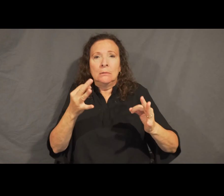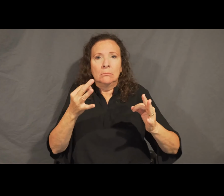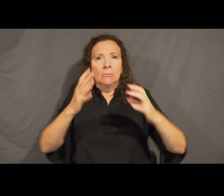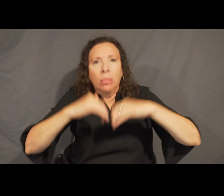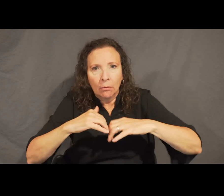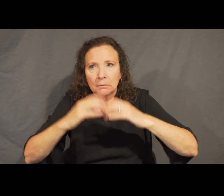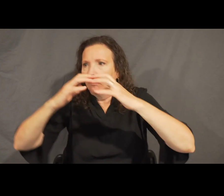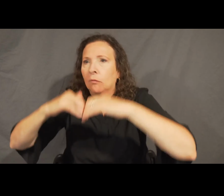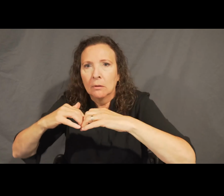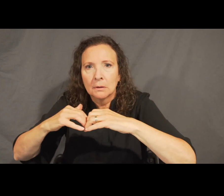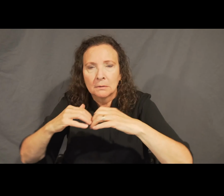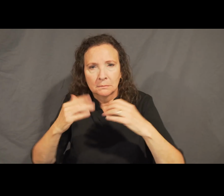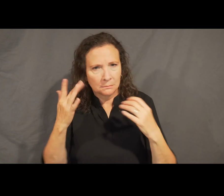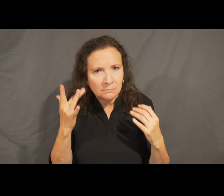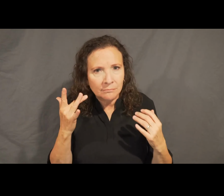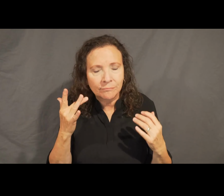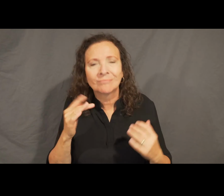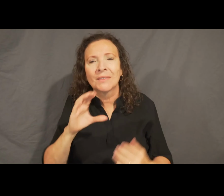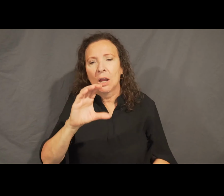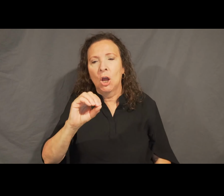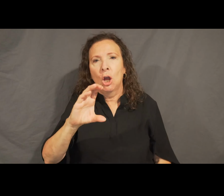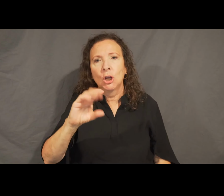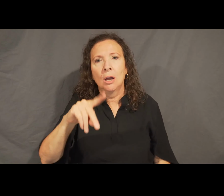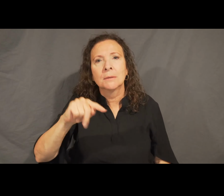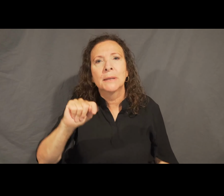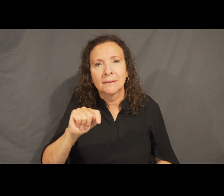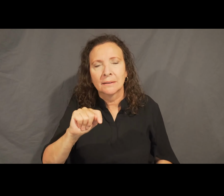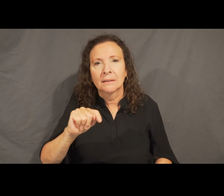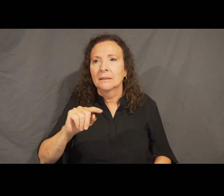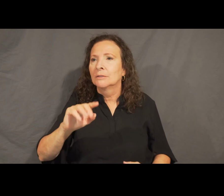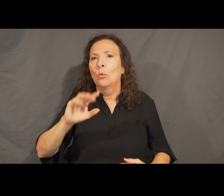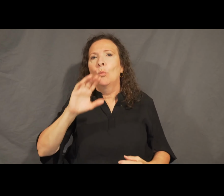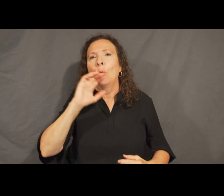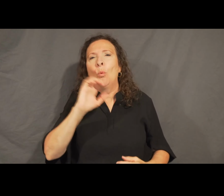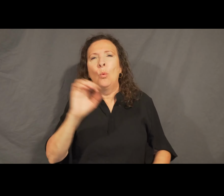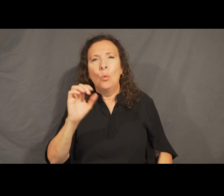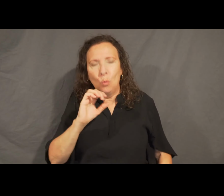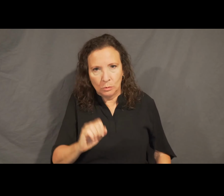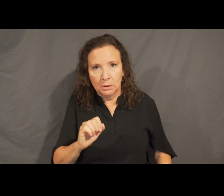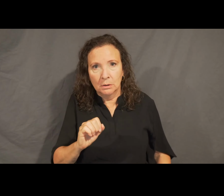So when they realized that the cockpits were old, they said oh, let's just survey a bunch